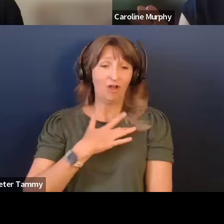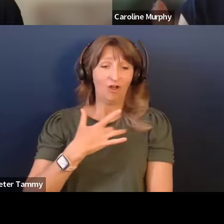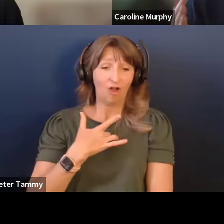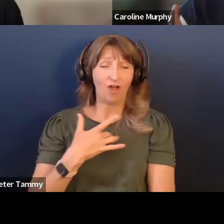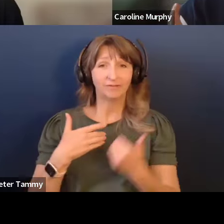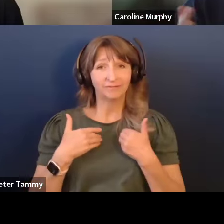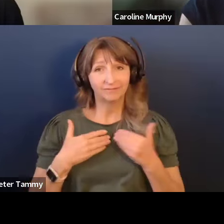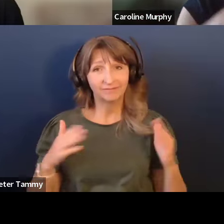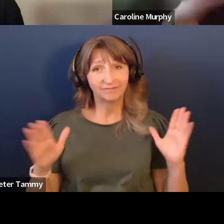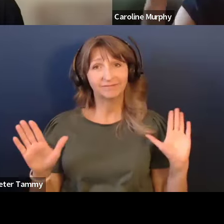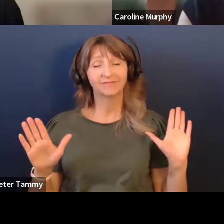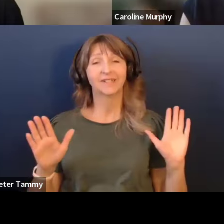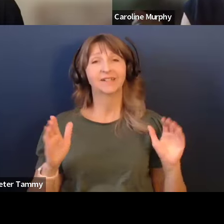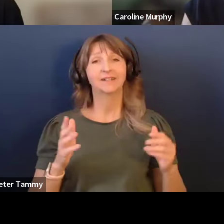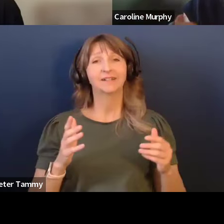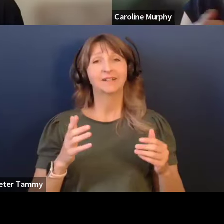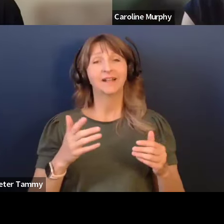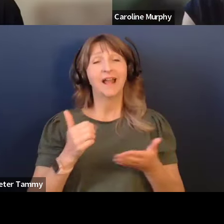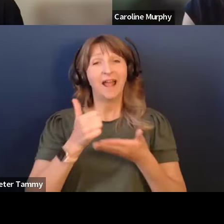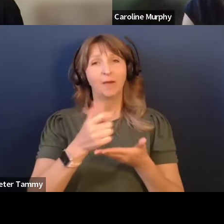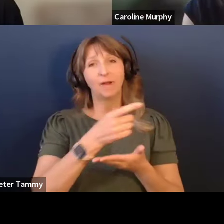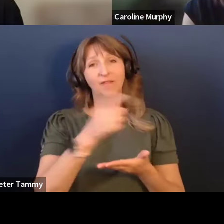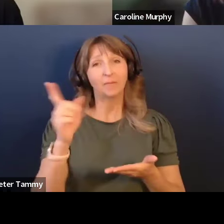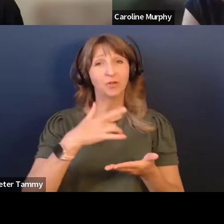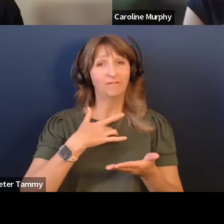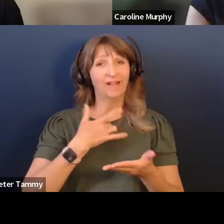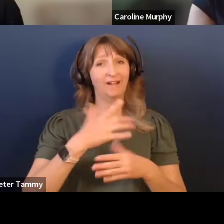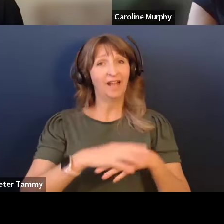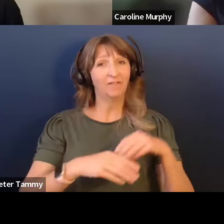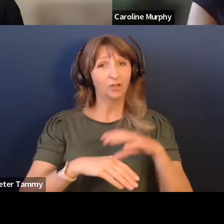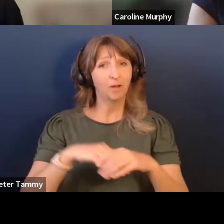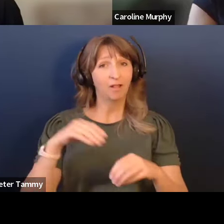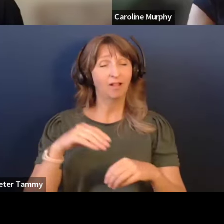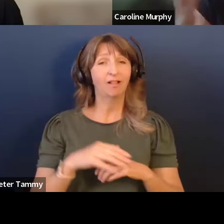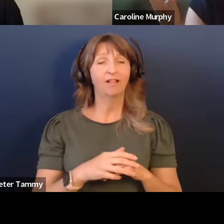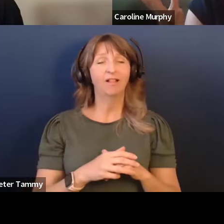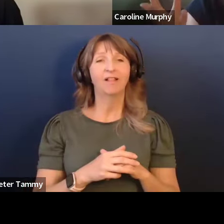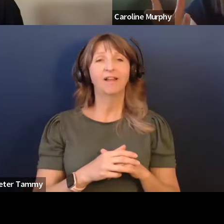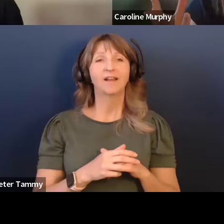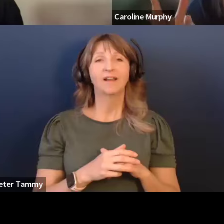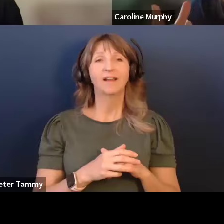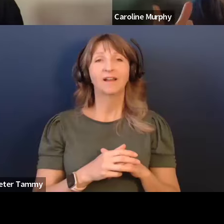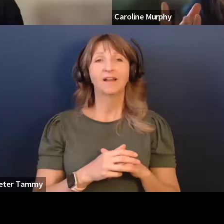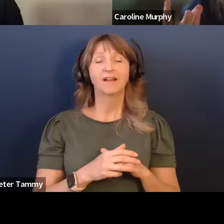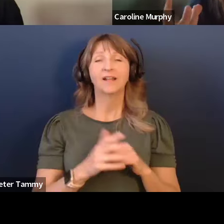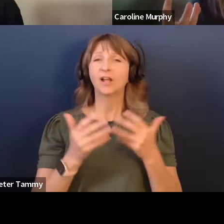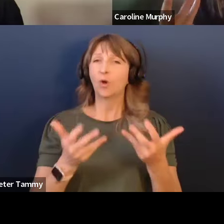people feel comfortable in leading a vulnerable space to exchange those feelings and thoughts.